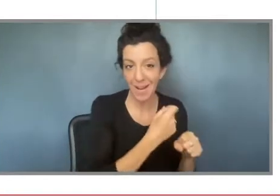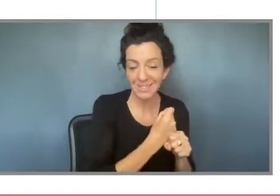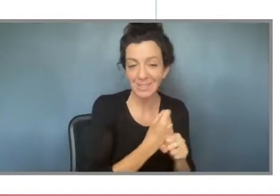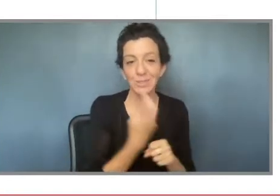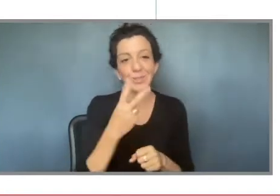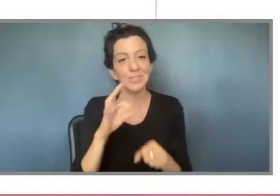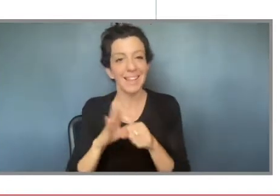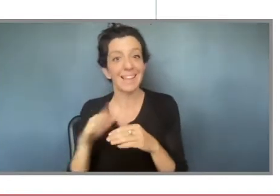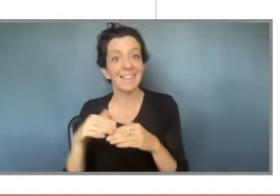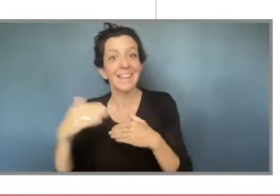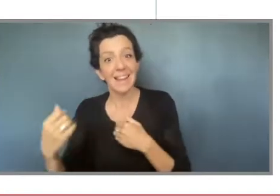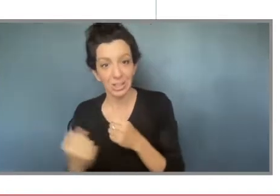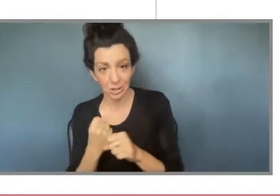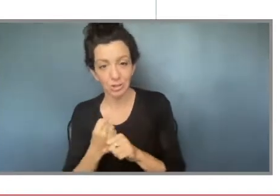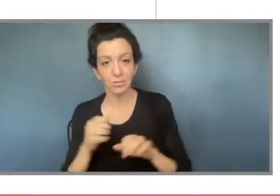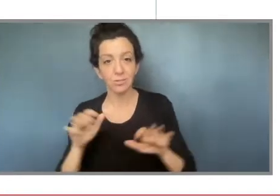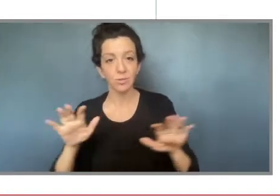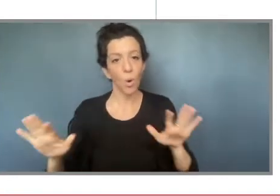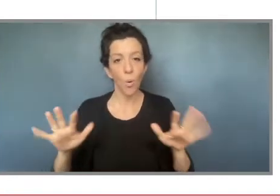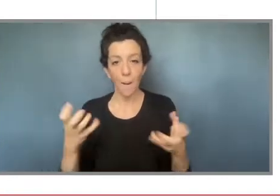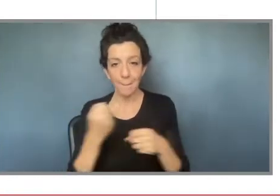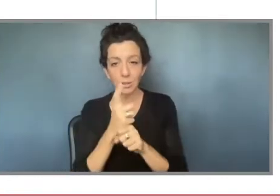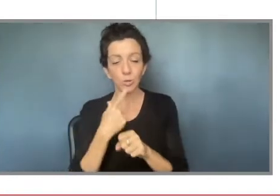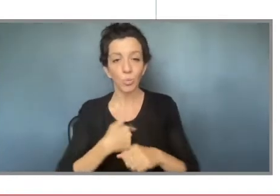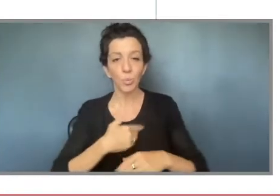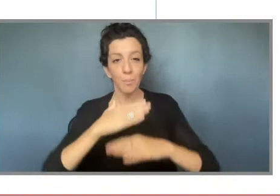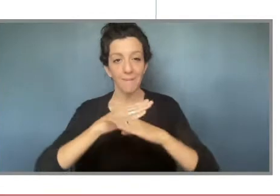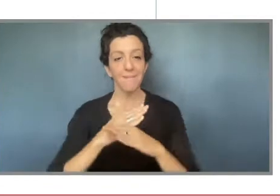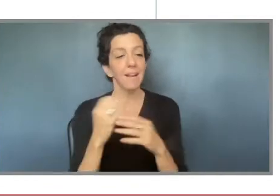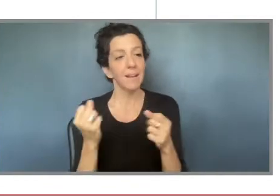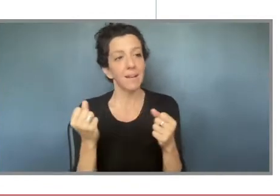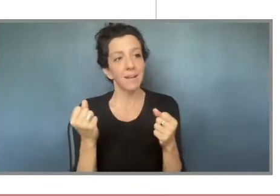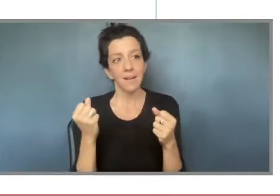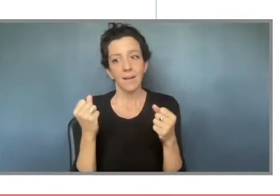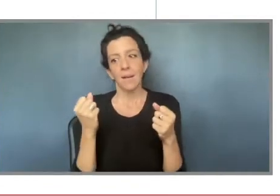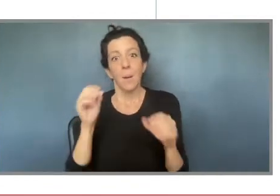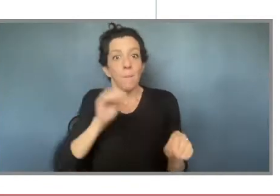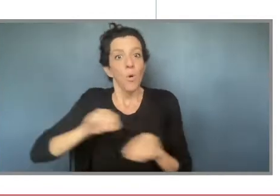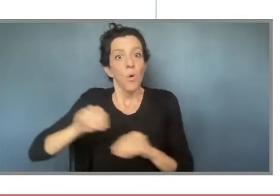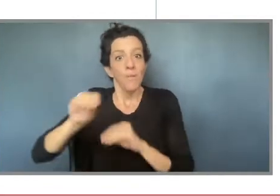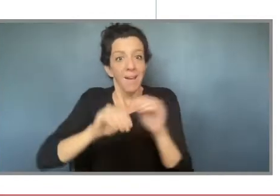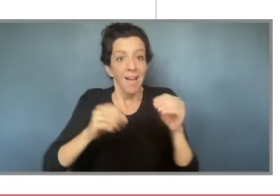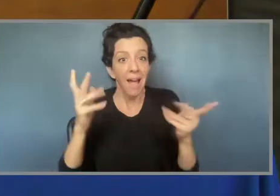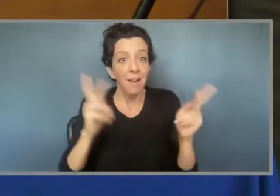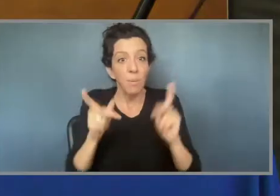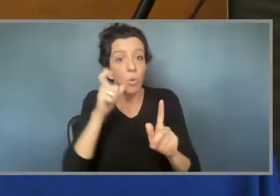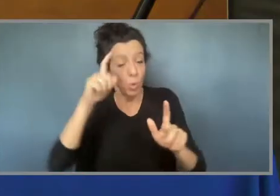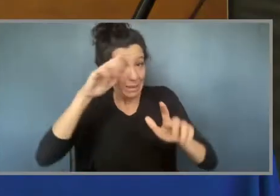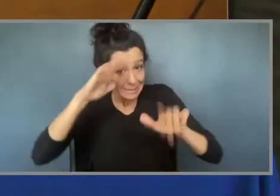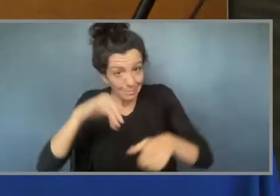Studio: To the extent that possible, we want to prevent moving a lot of people who are expecting a 2022 election into a